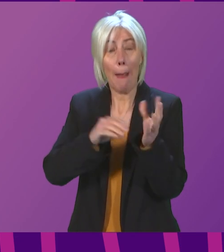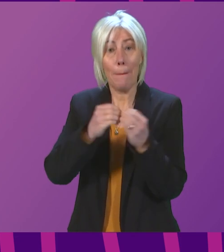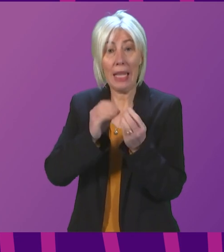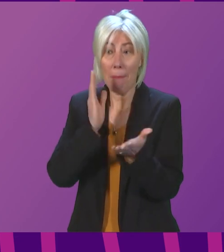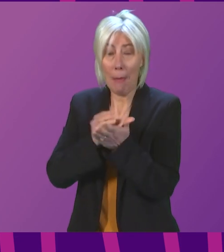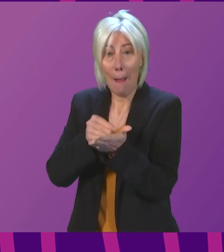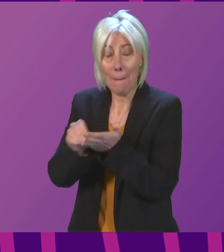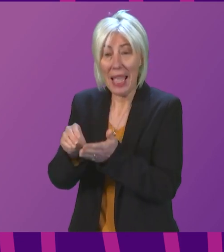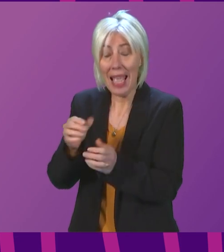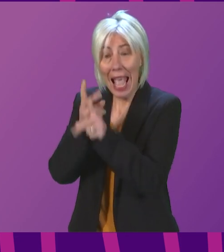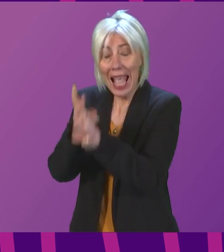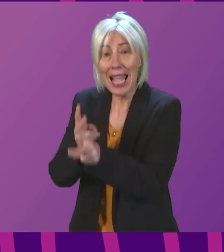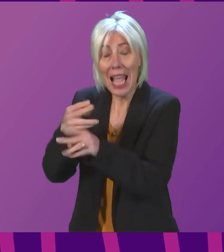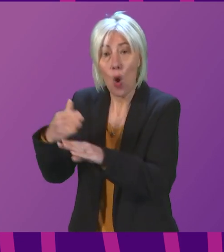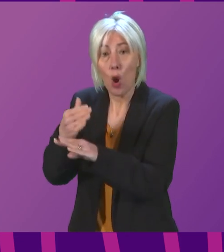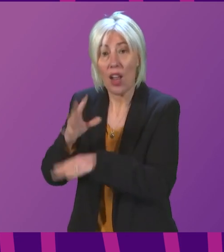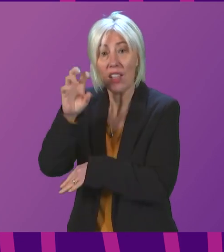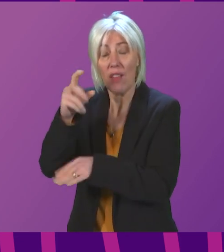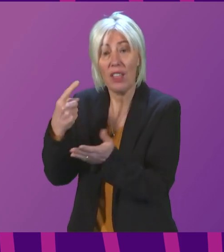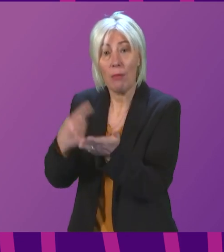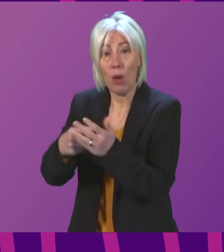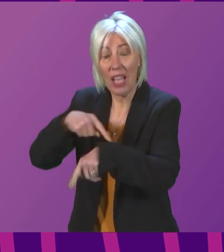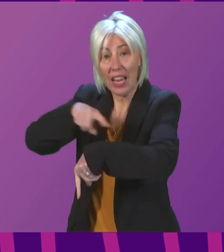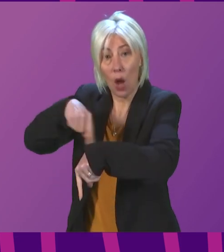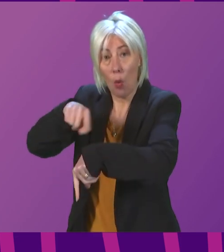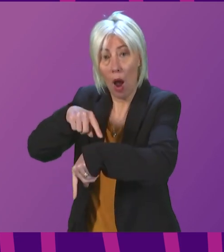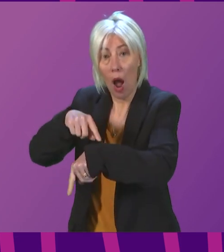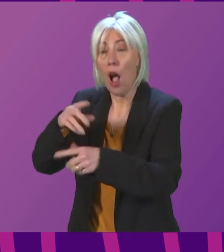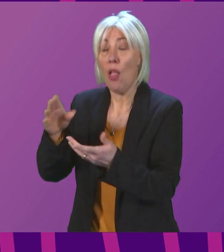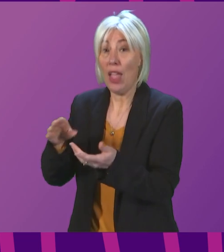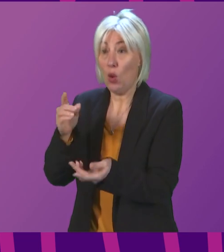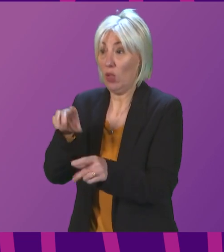£15 per hour, starting with an immediate rise to £12 per hour in April?